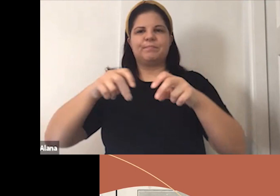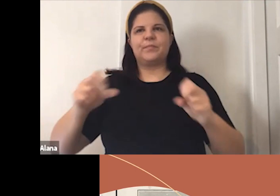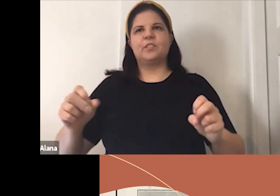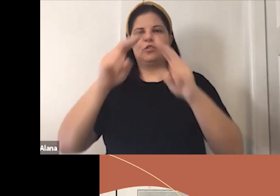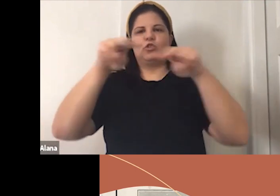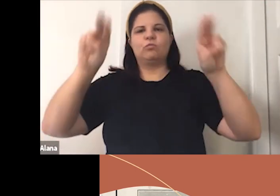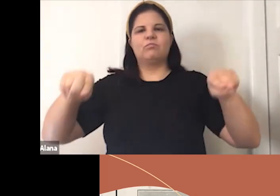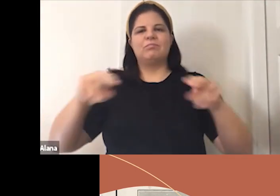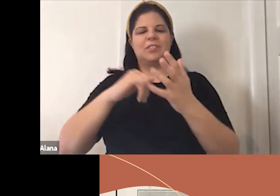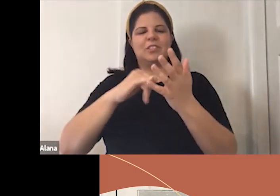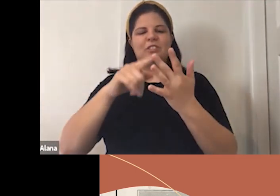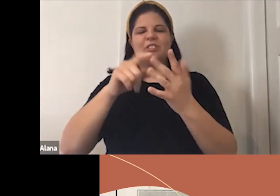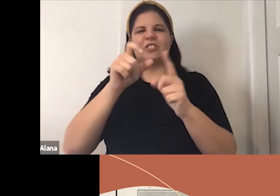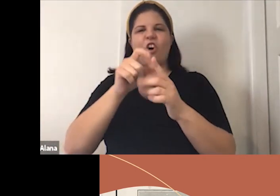the 1930s.